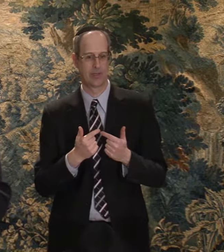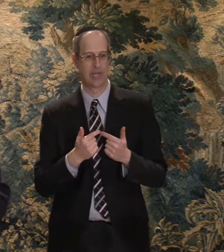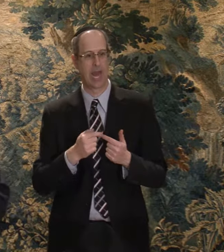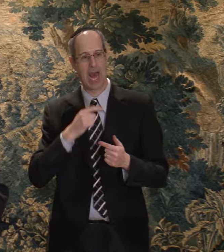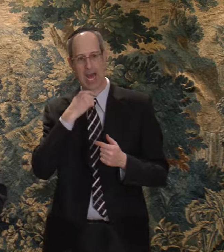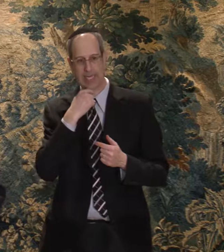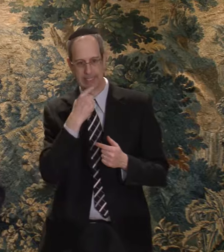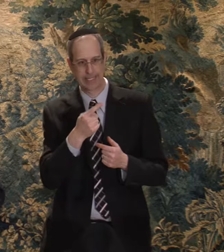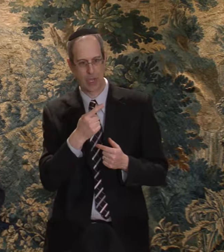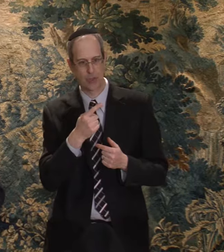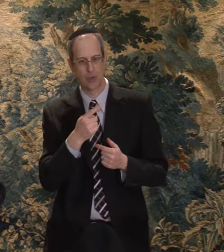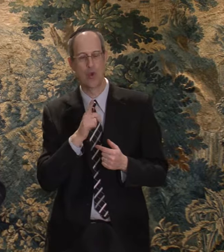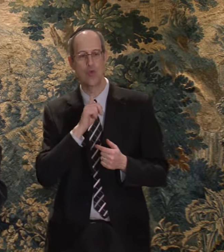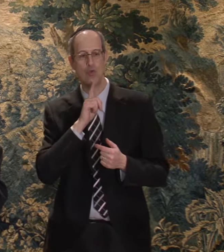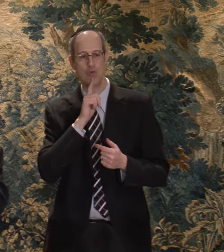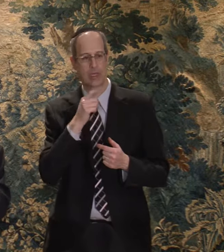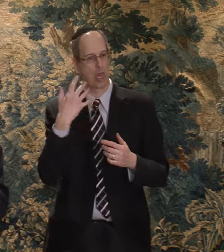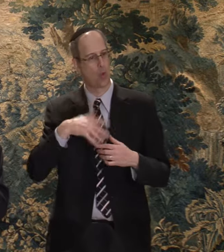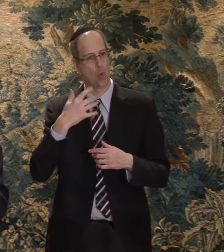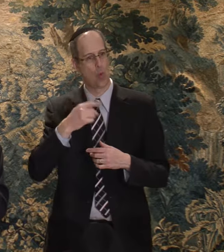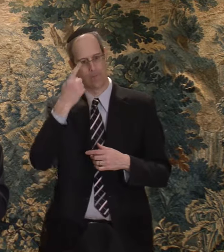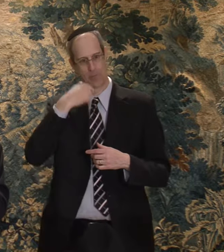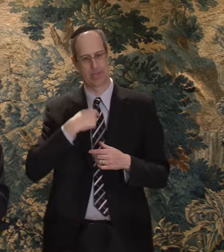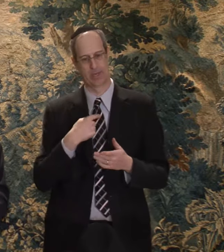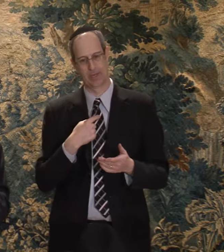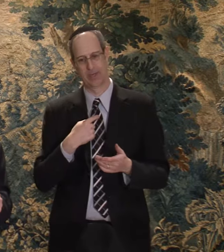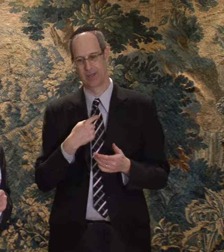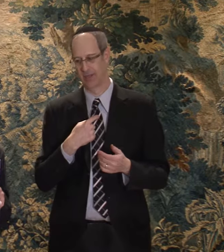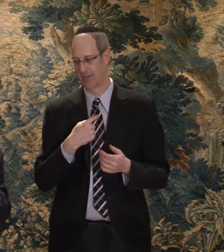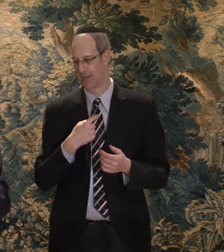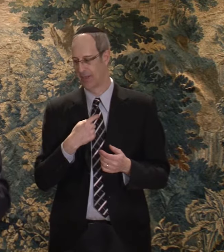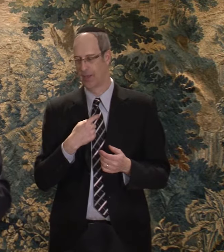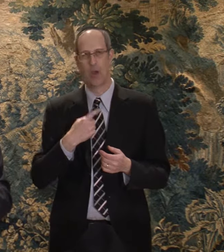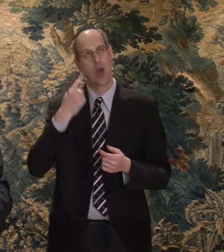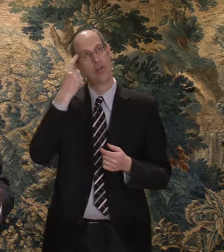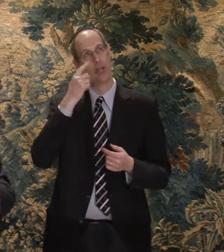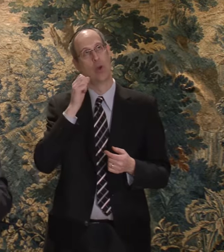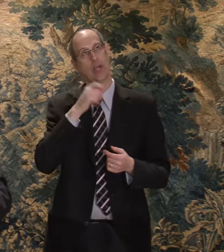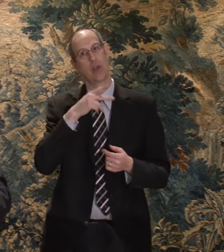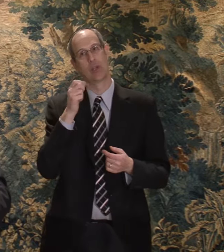something which is so amazing to me we would think okay they didn't give